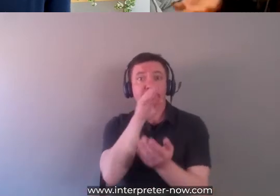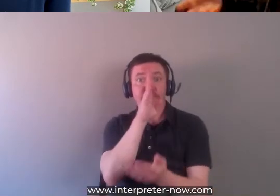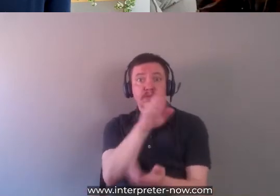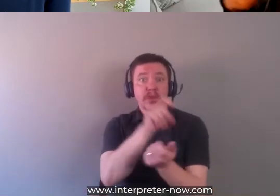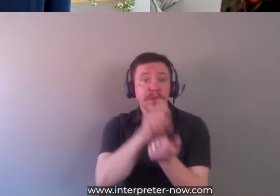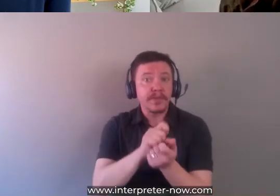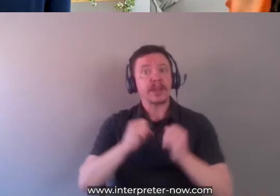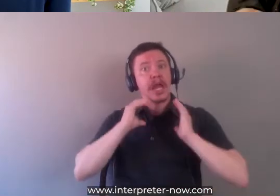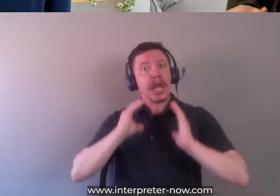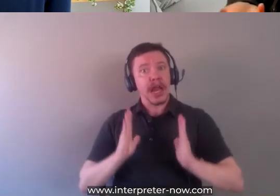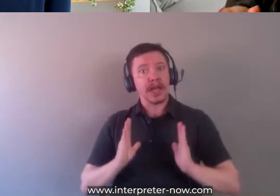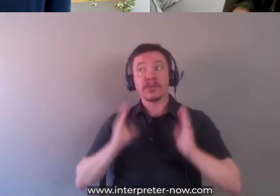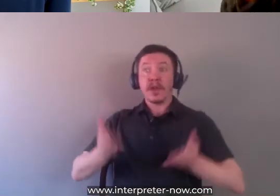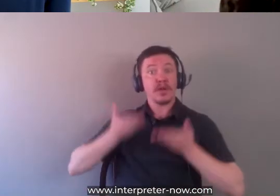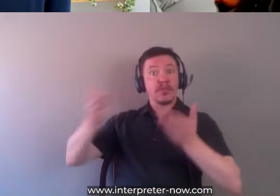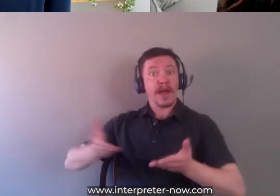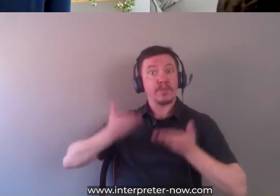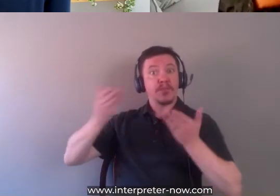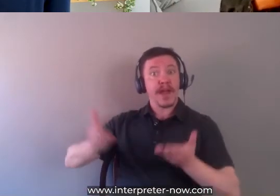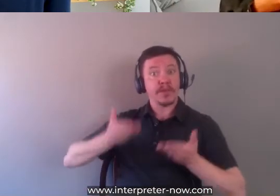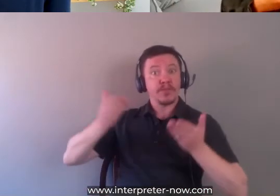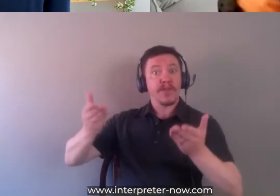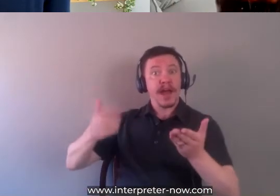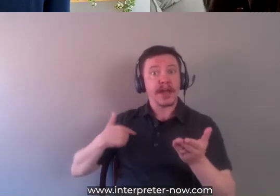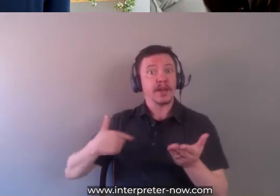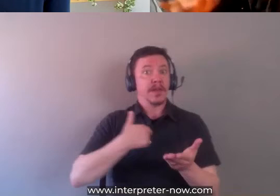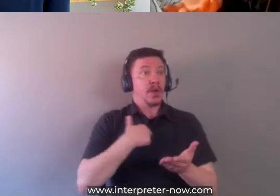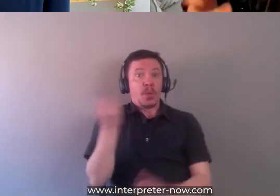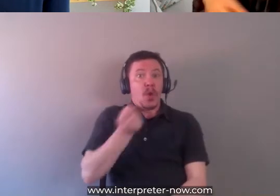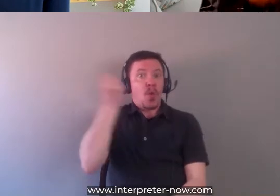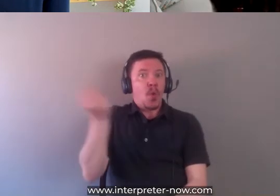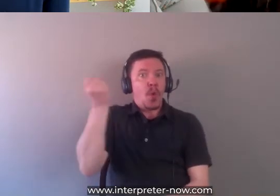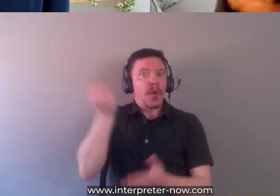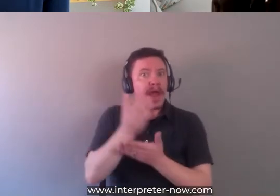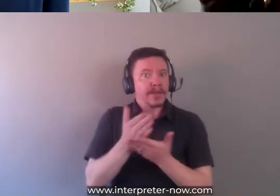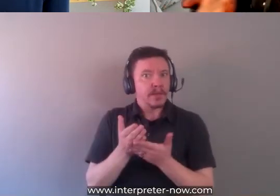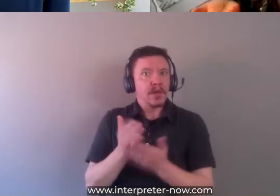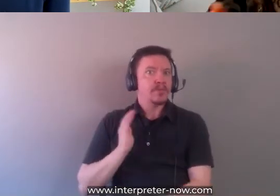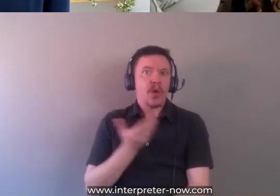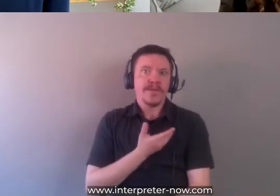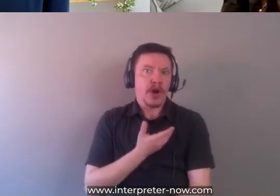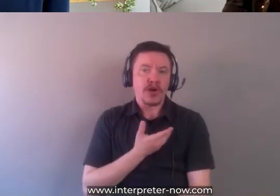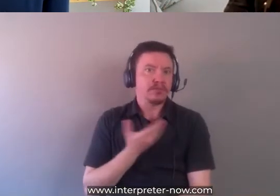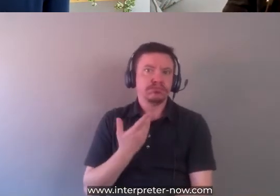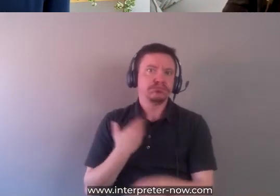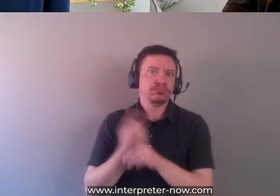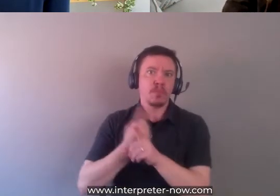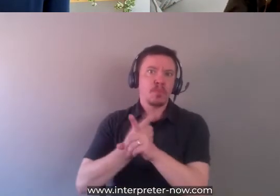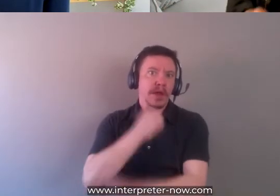or customers provide you with data that then you hold as part of your regular practices—then